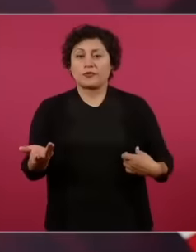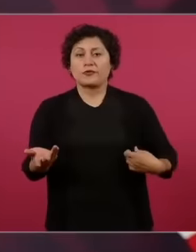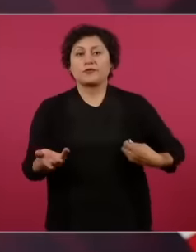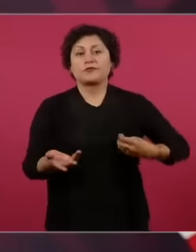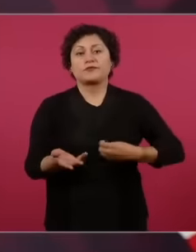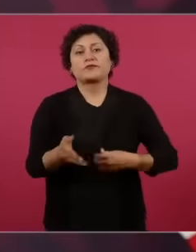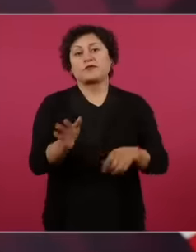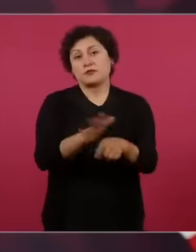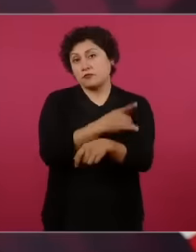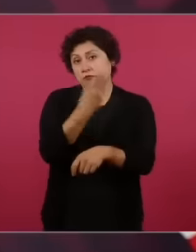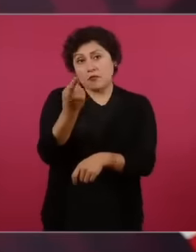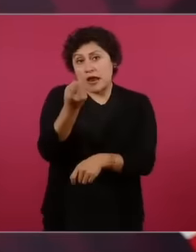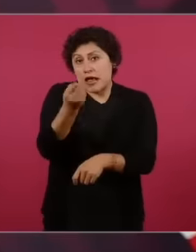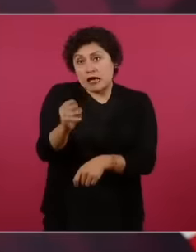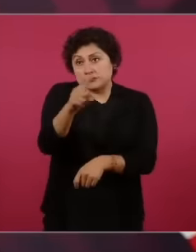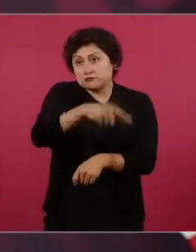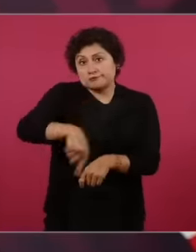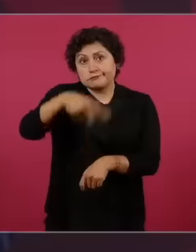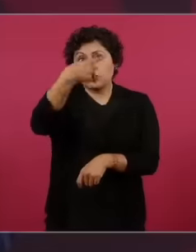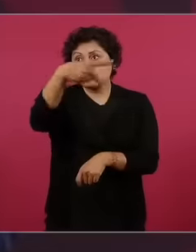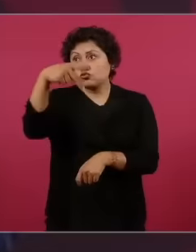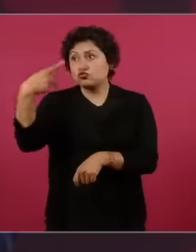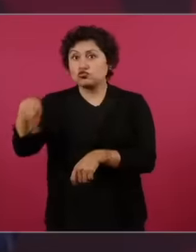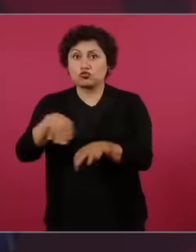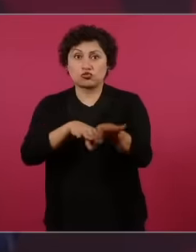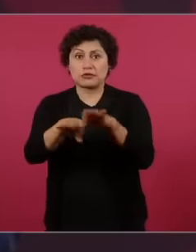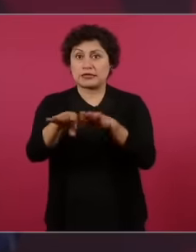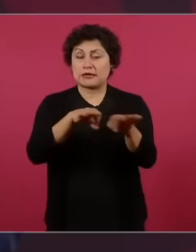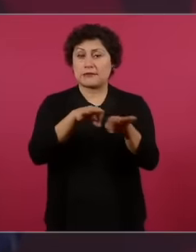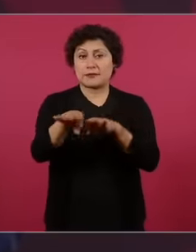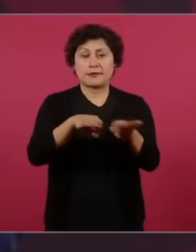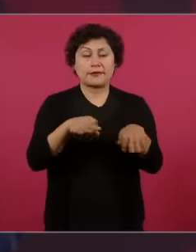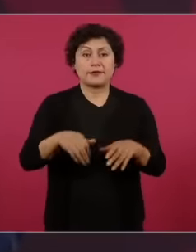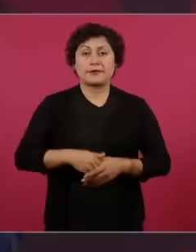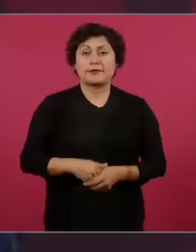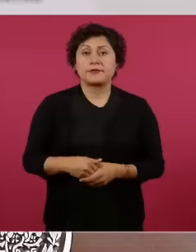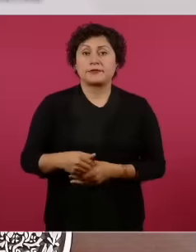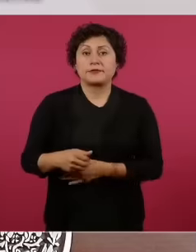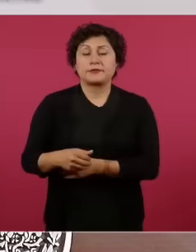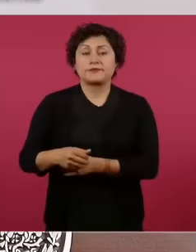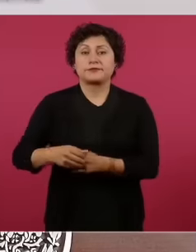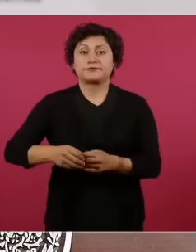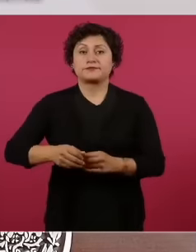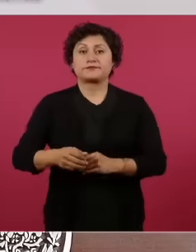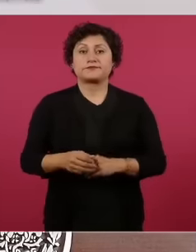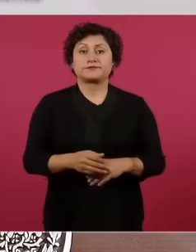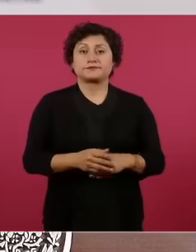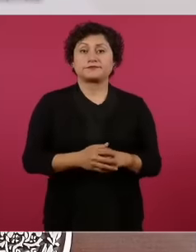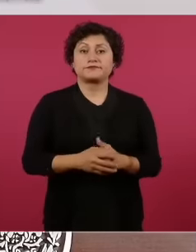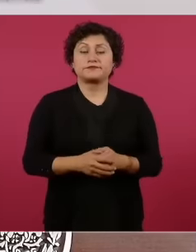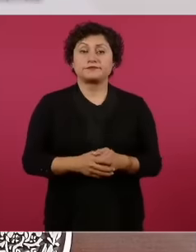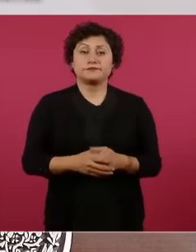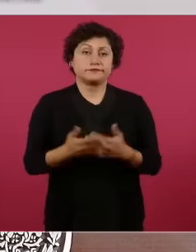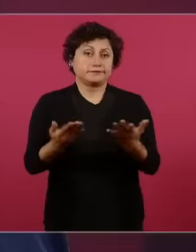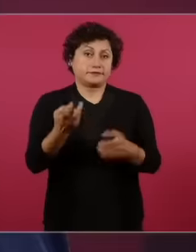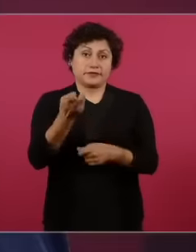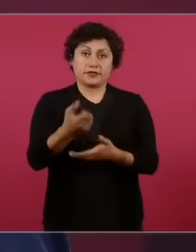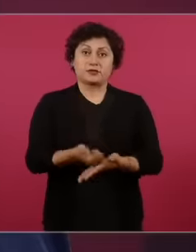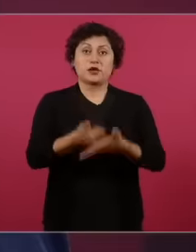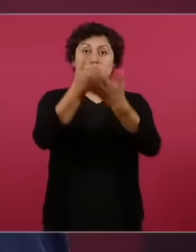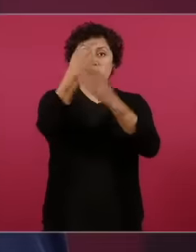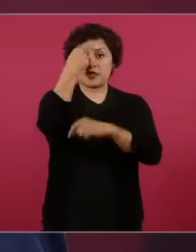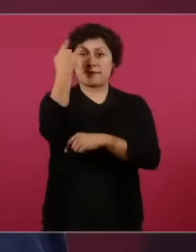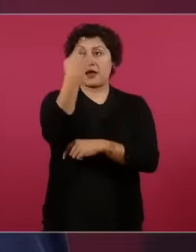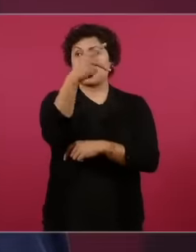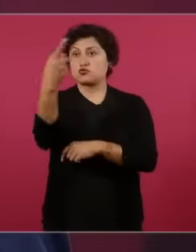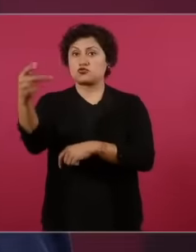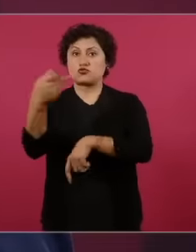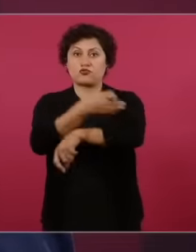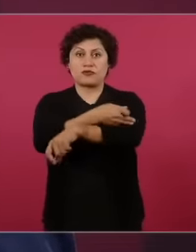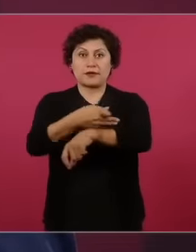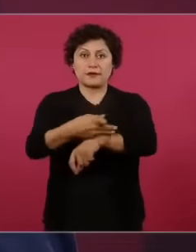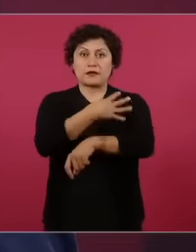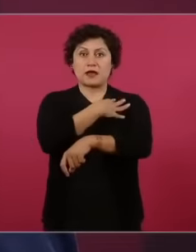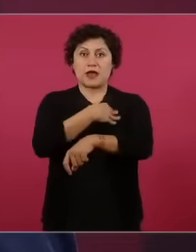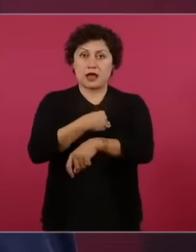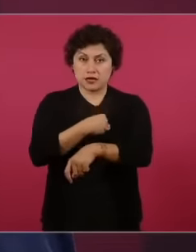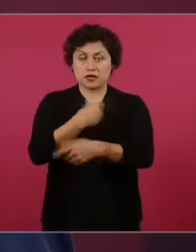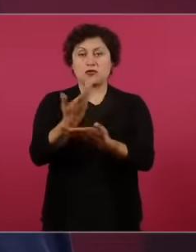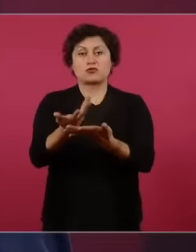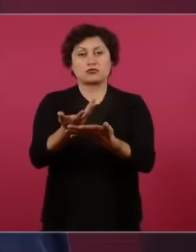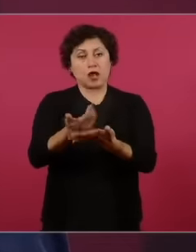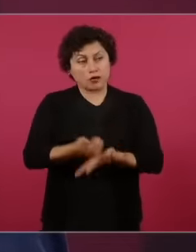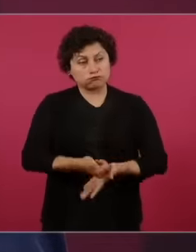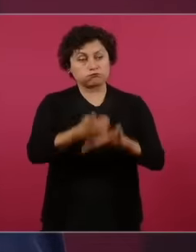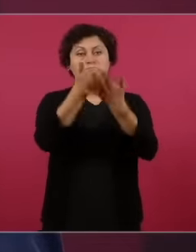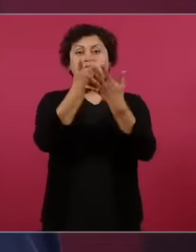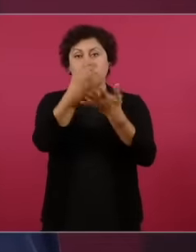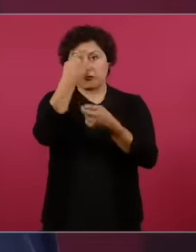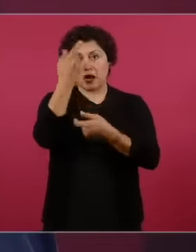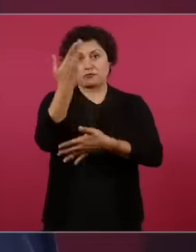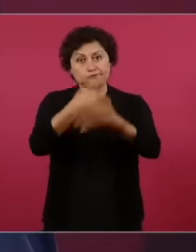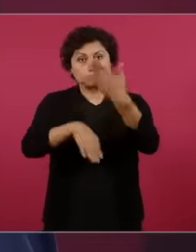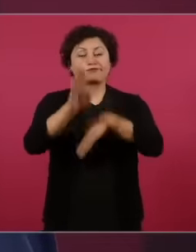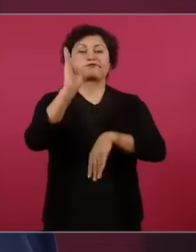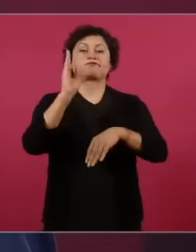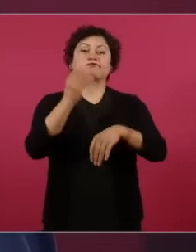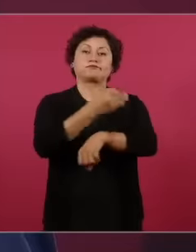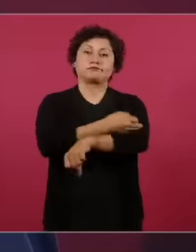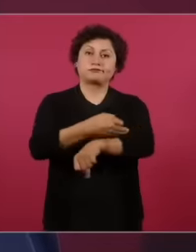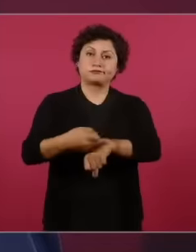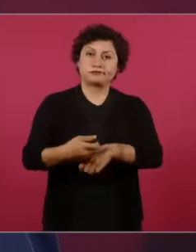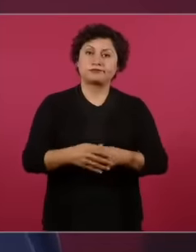look for a living like this. Hey, they can educate their children to get ahead. That's why I have